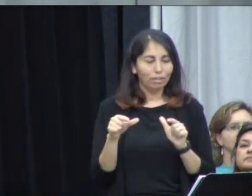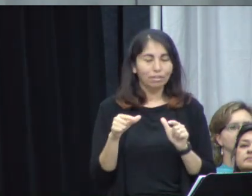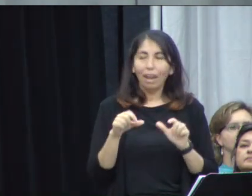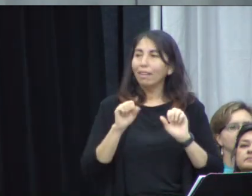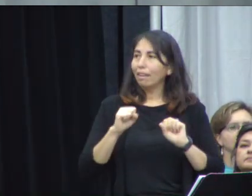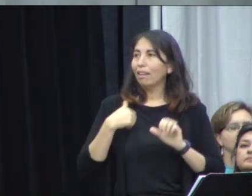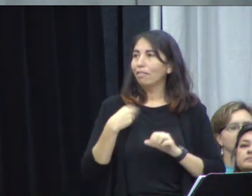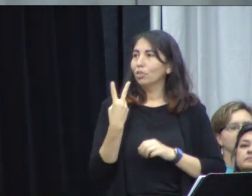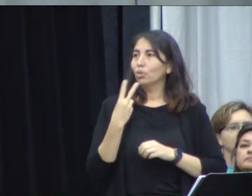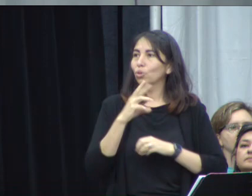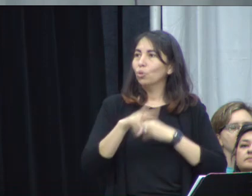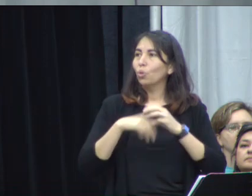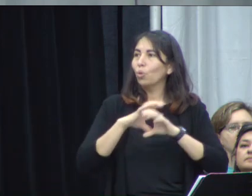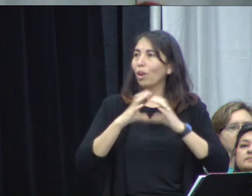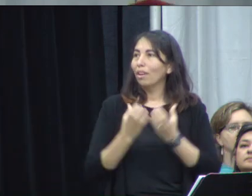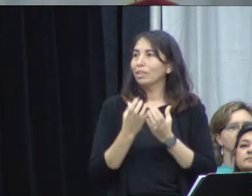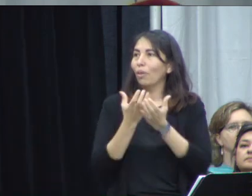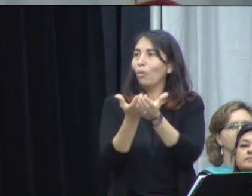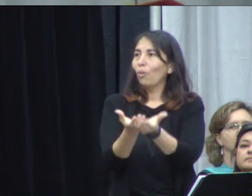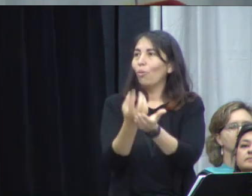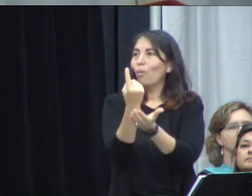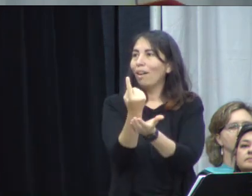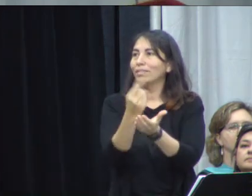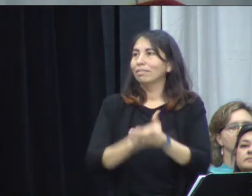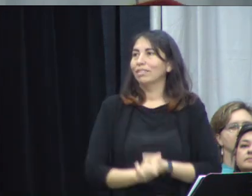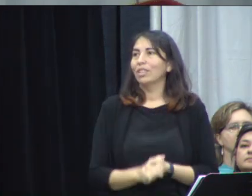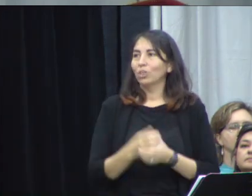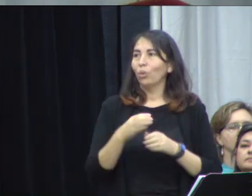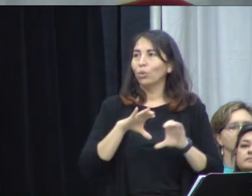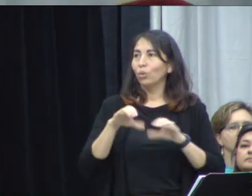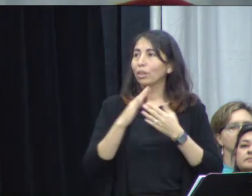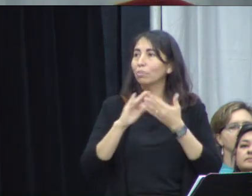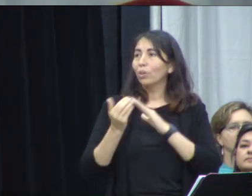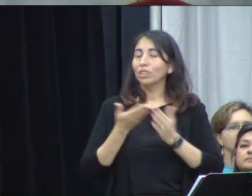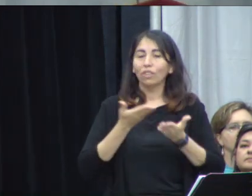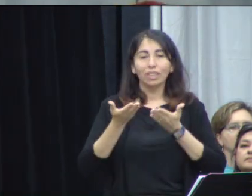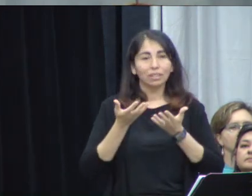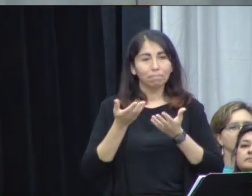While doing community service, I have realized people who are looking for someone who speaks Spanish